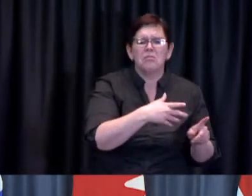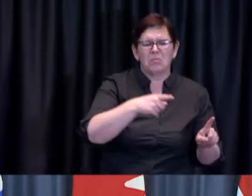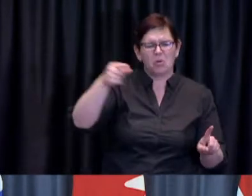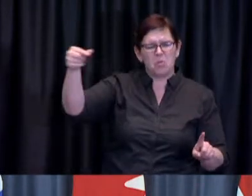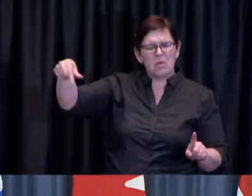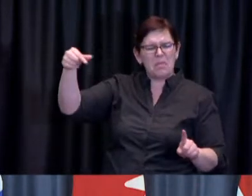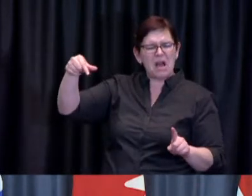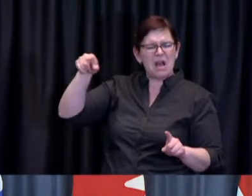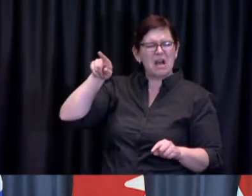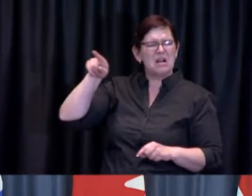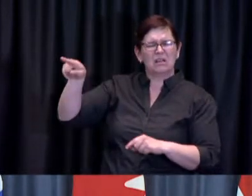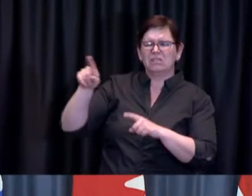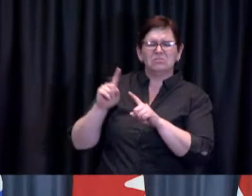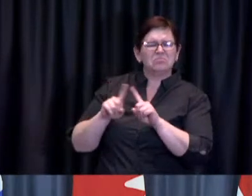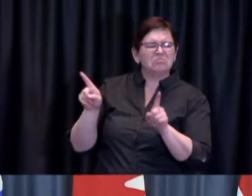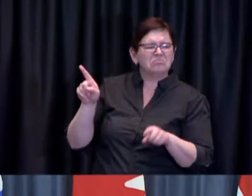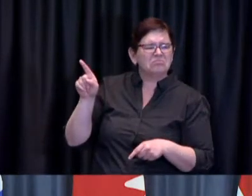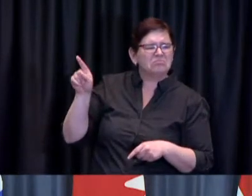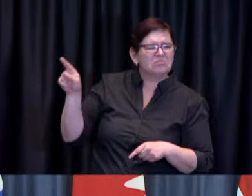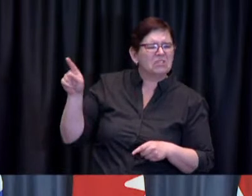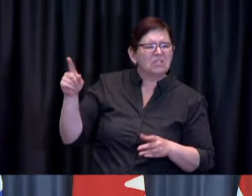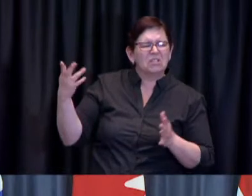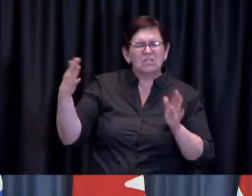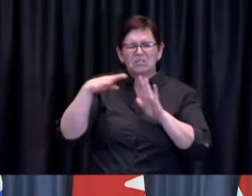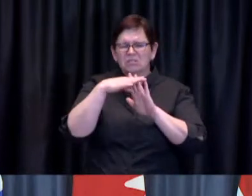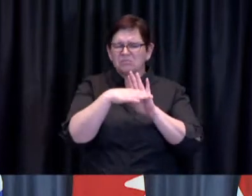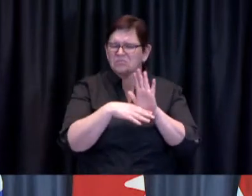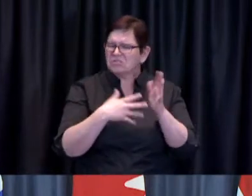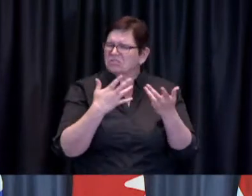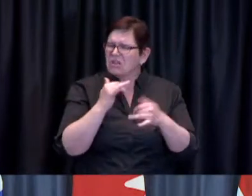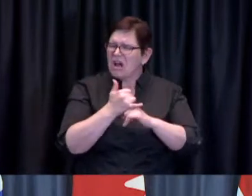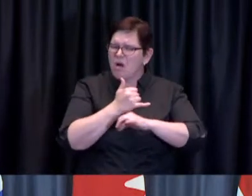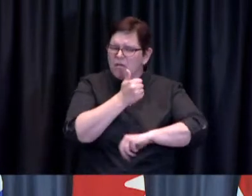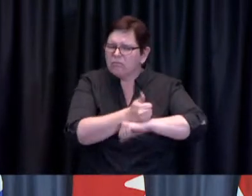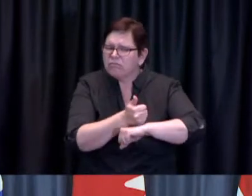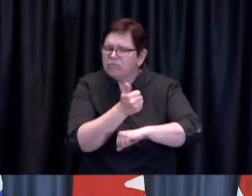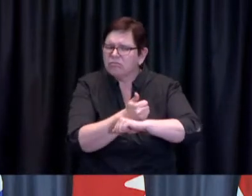the measures that you would like to see in place say in a in an arena where fans might attend what